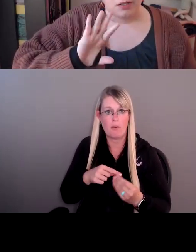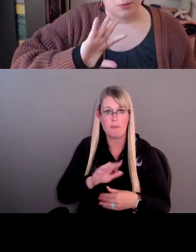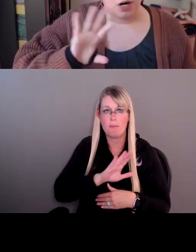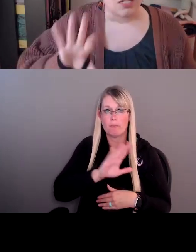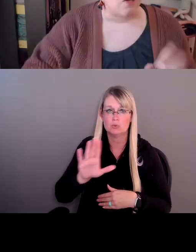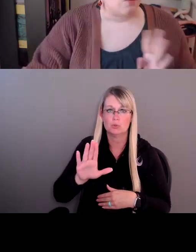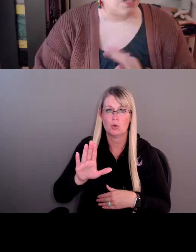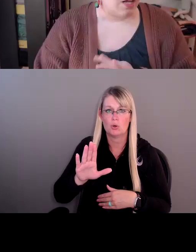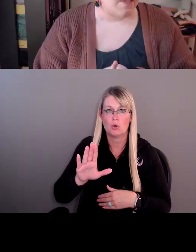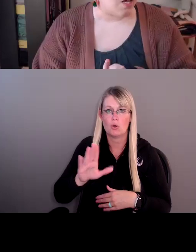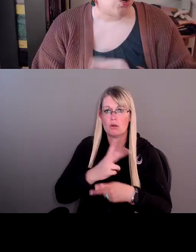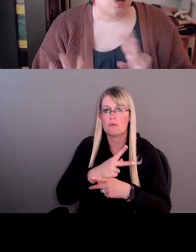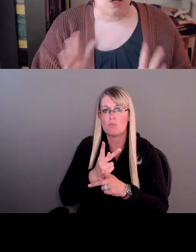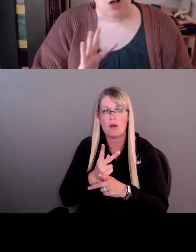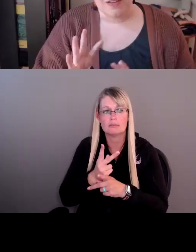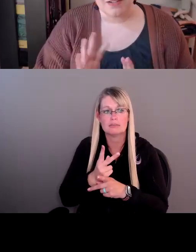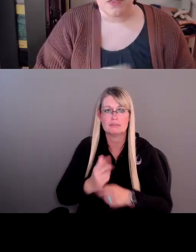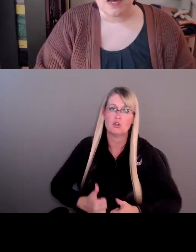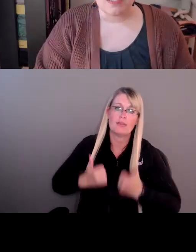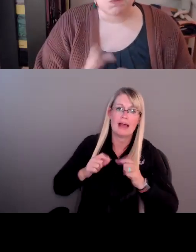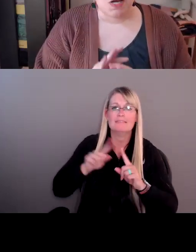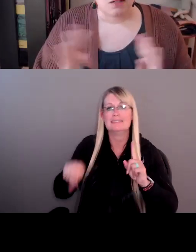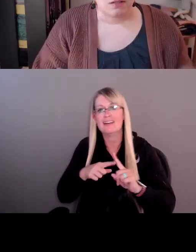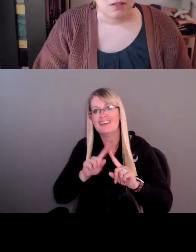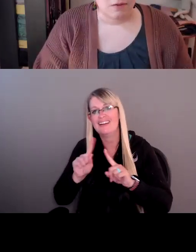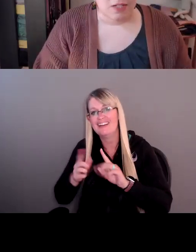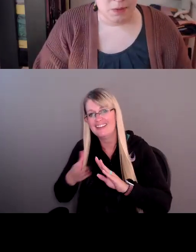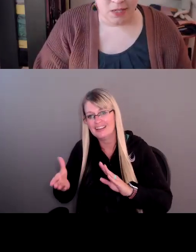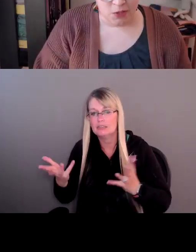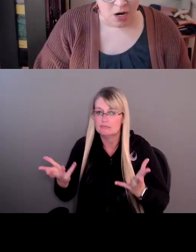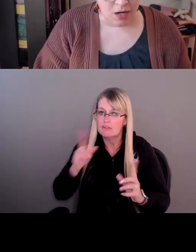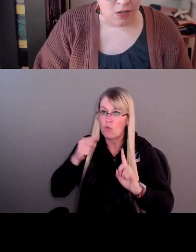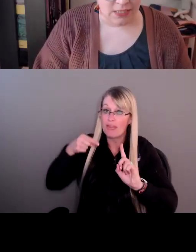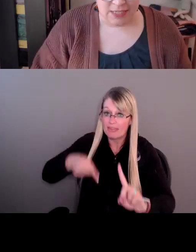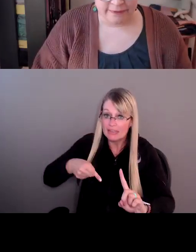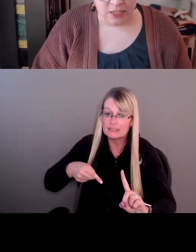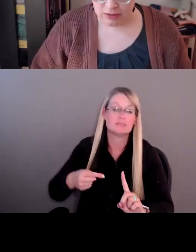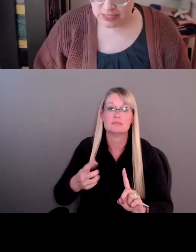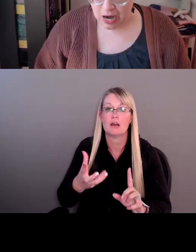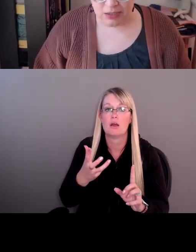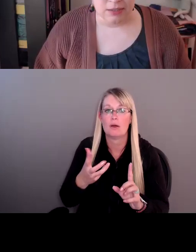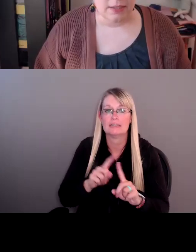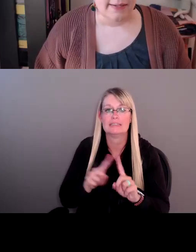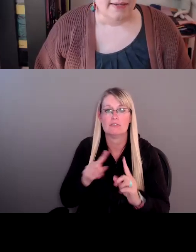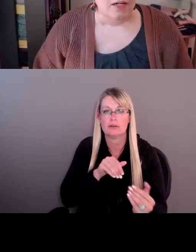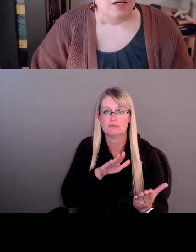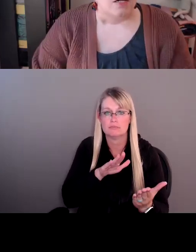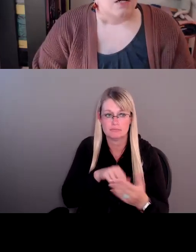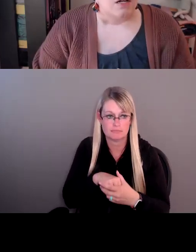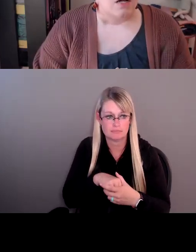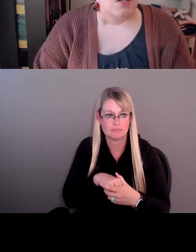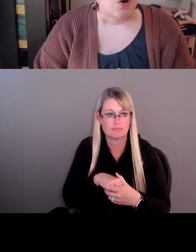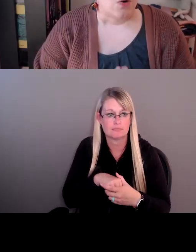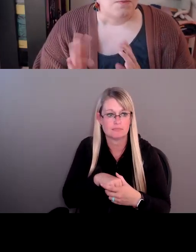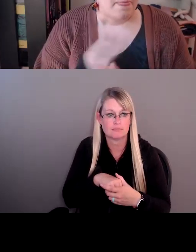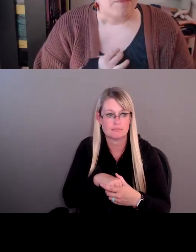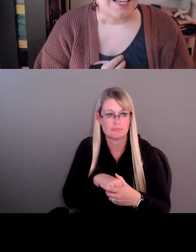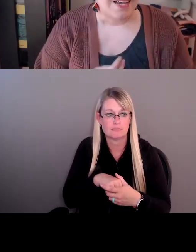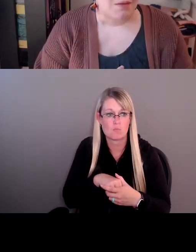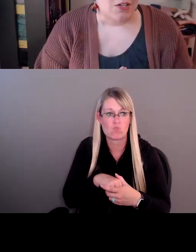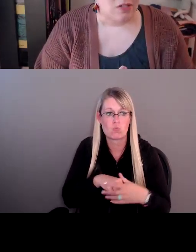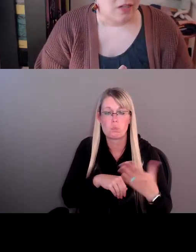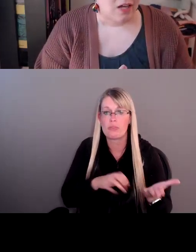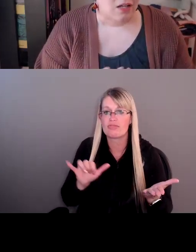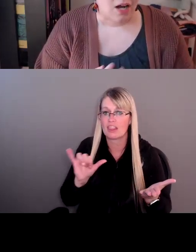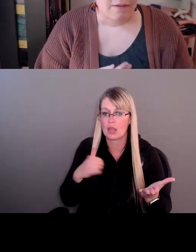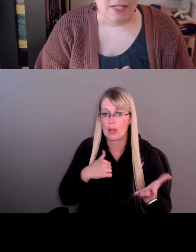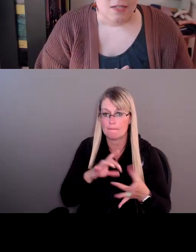your product cycle and all of these things, but I want to take a different attack, a lot of these